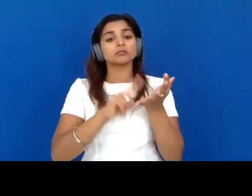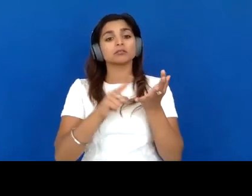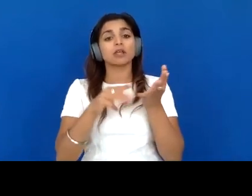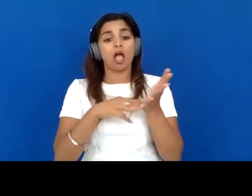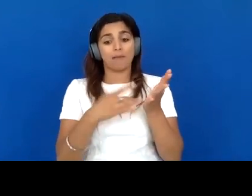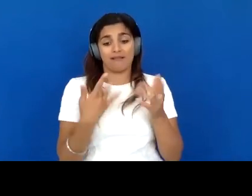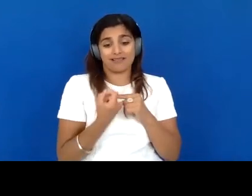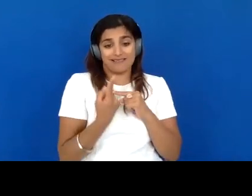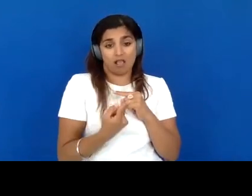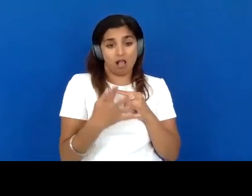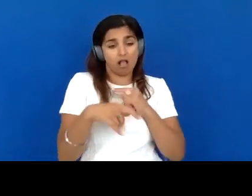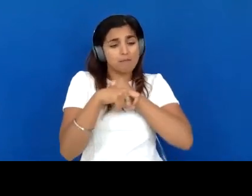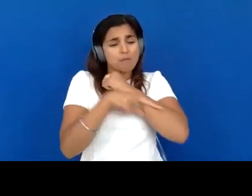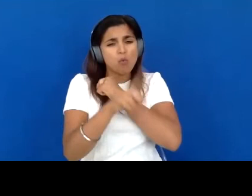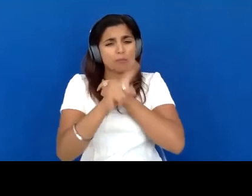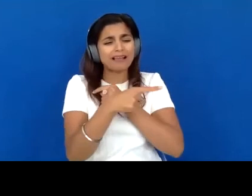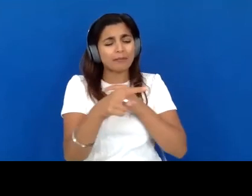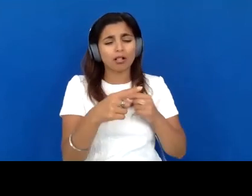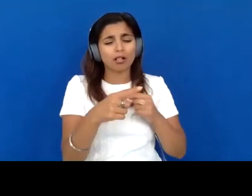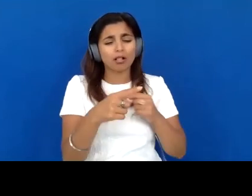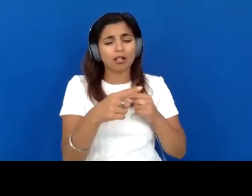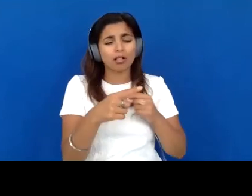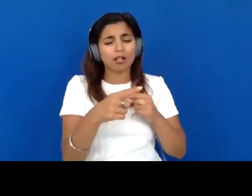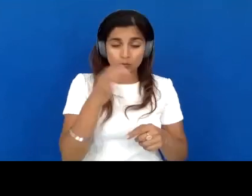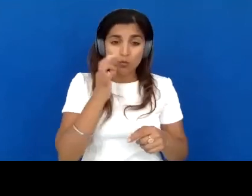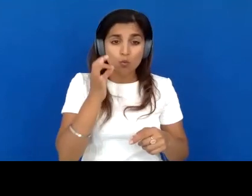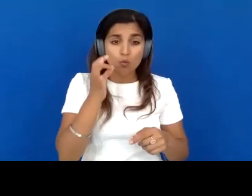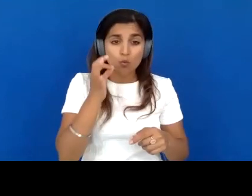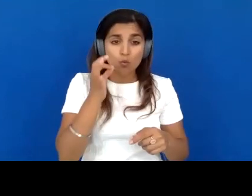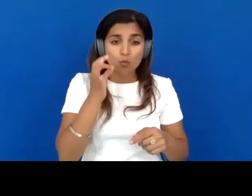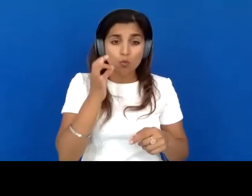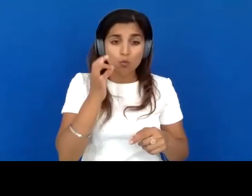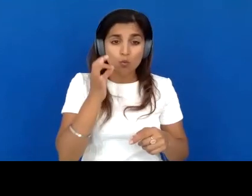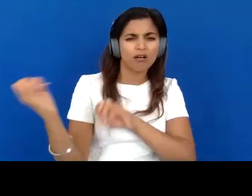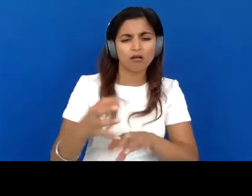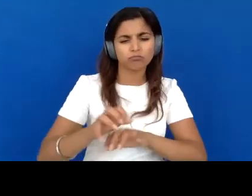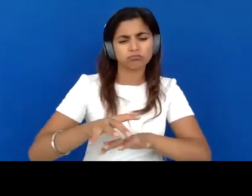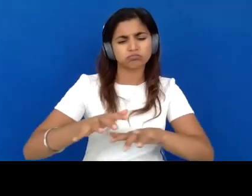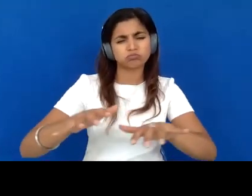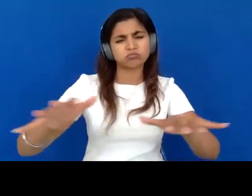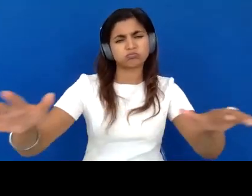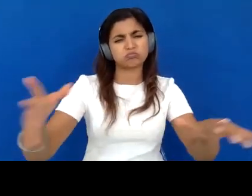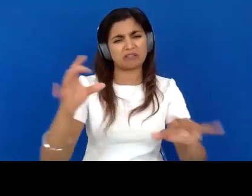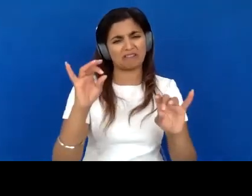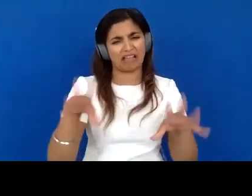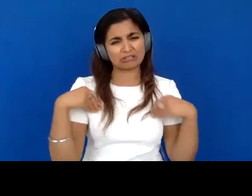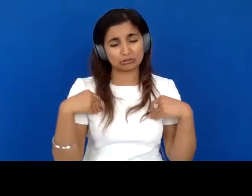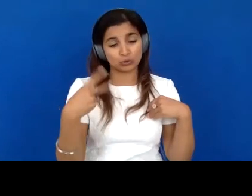people were permanently disabled and 200,000 people were partially impaired by the leak most of those affected have been exposed to